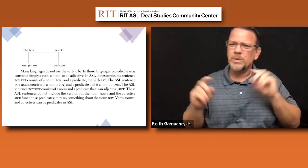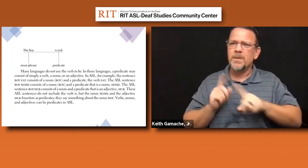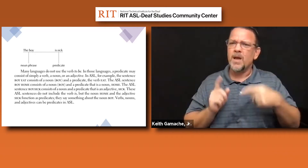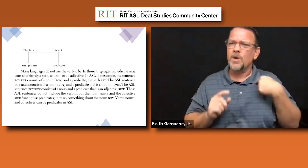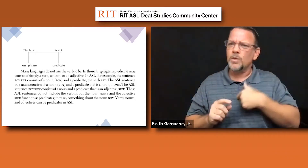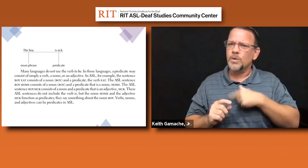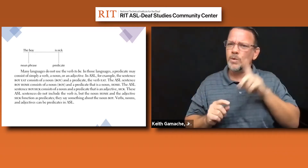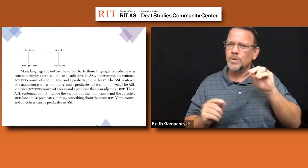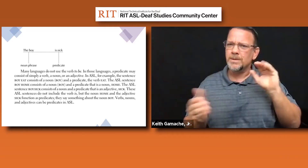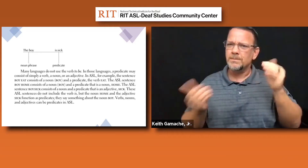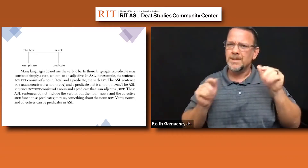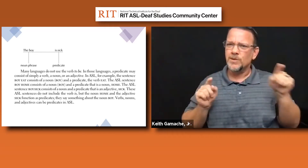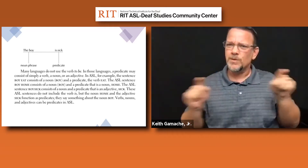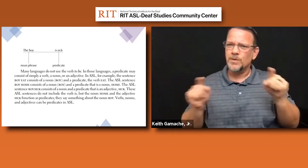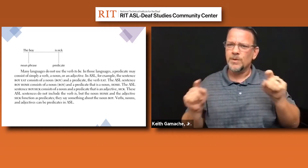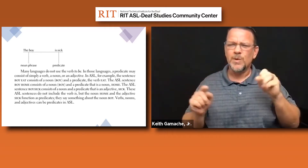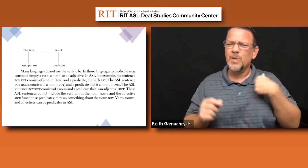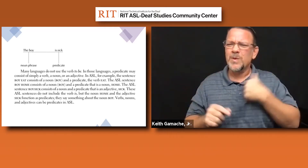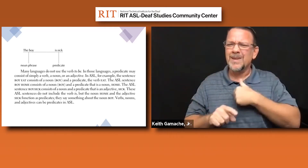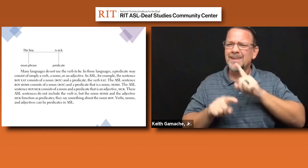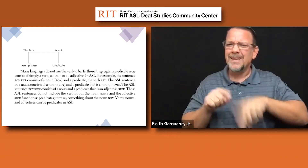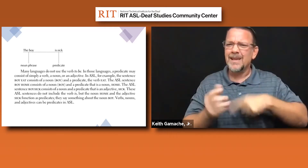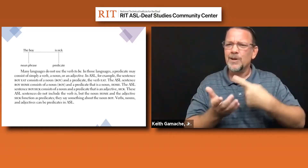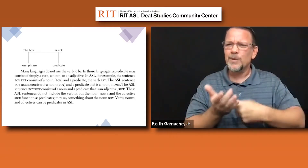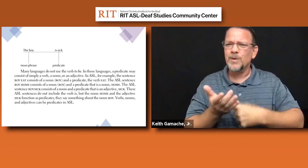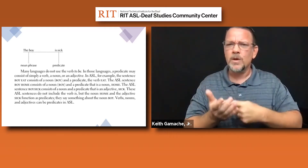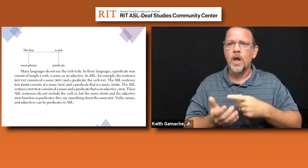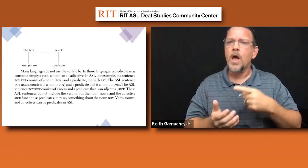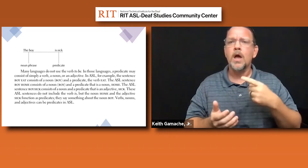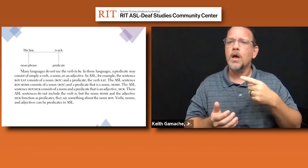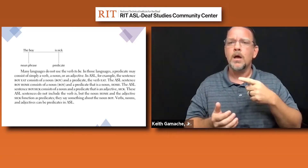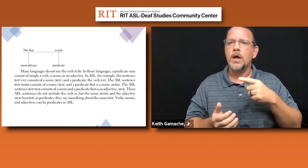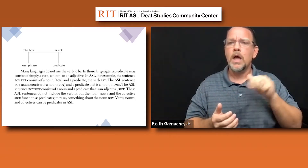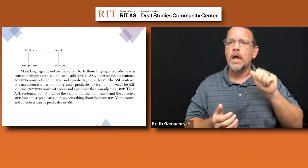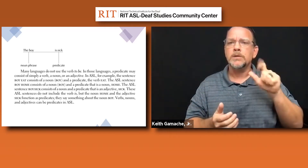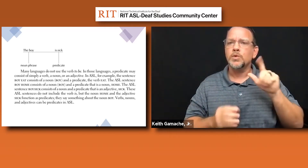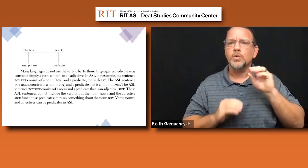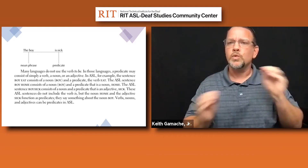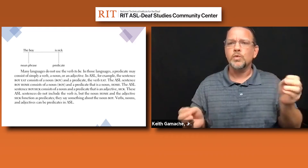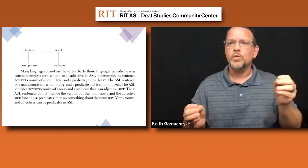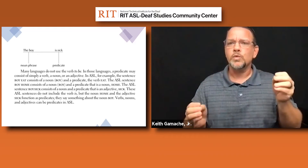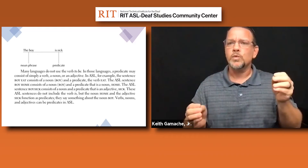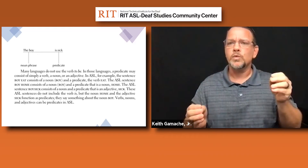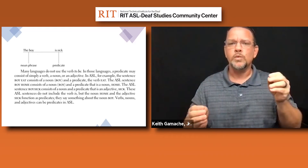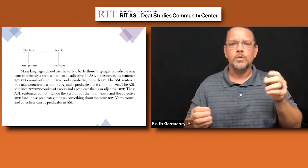but we do use those comparisons as noted in this example,